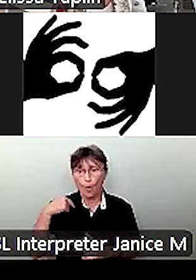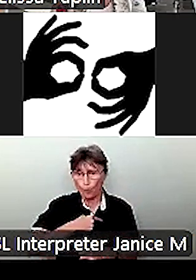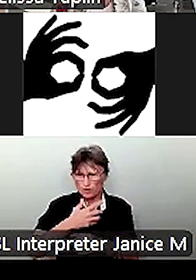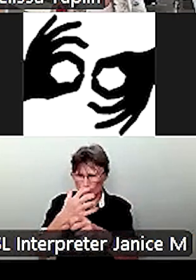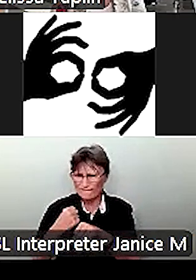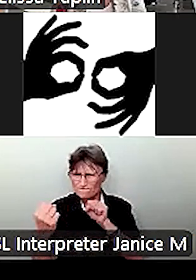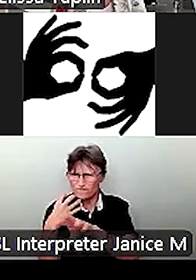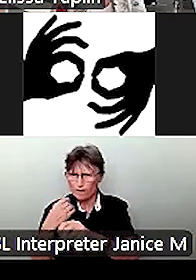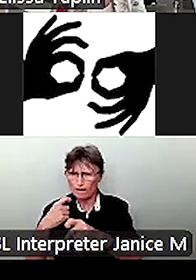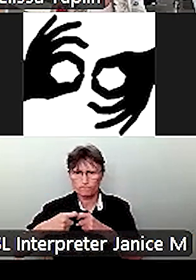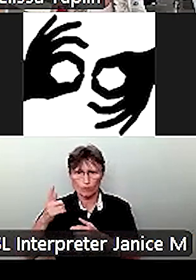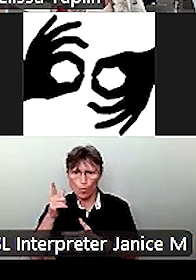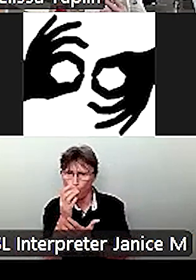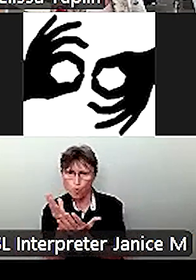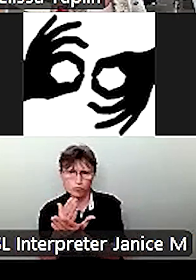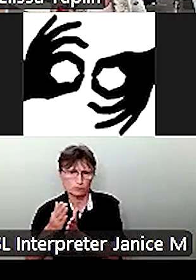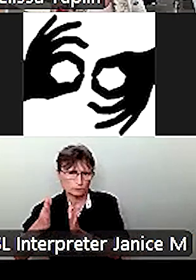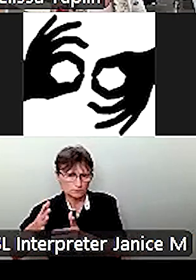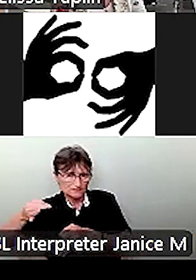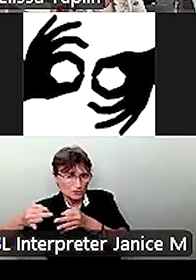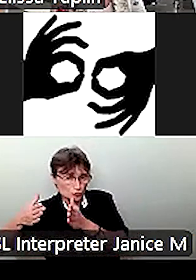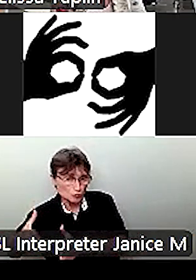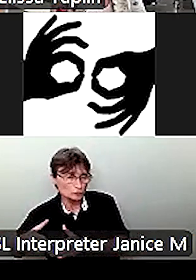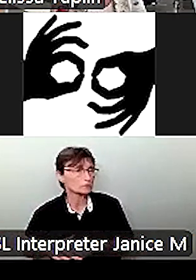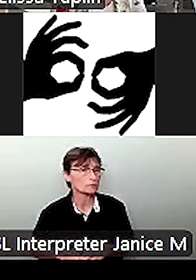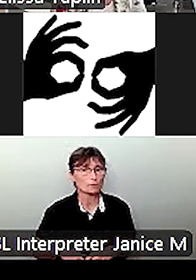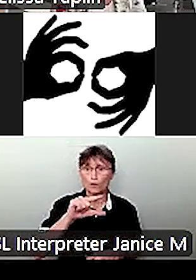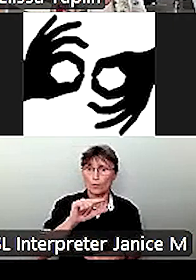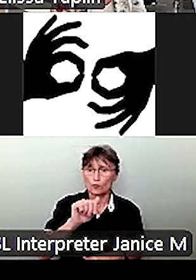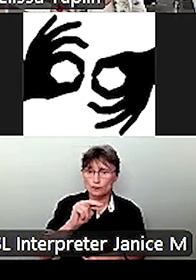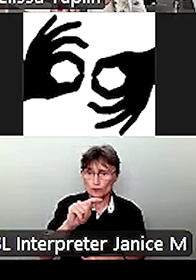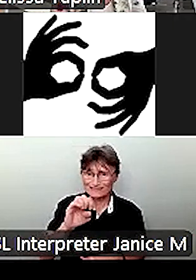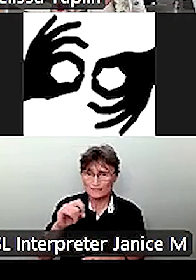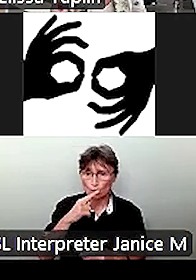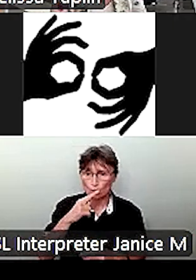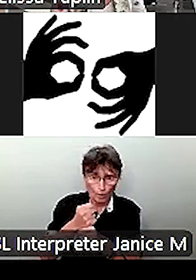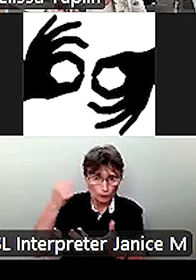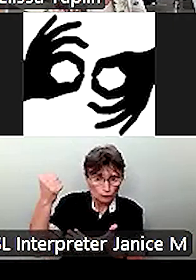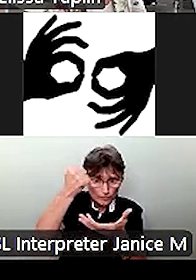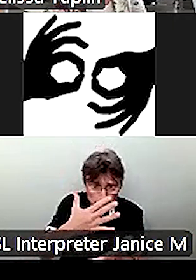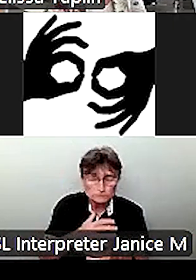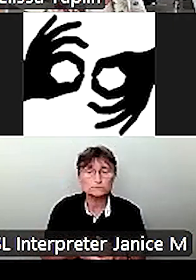and undertaking research about what other funders do. We heard clearly that operating